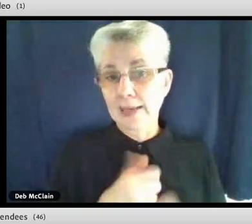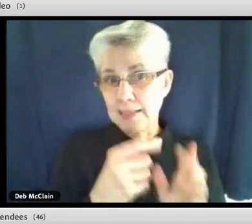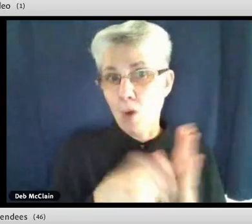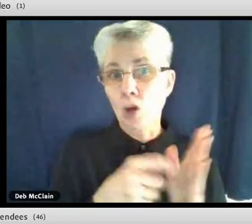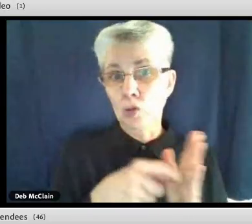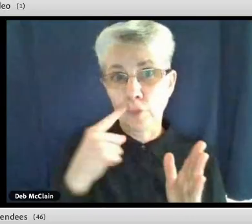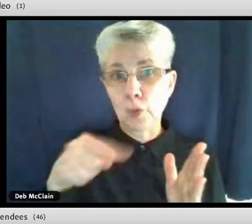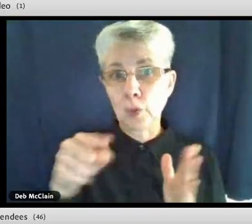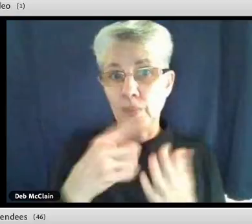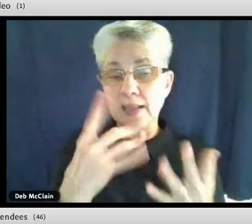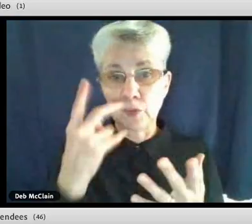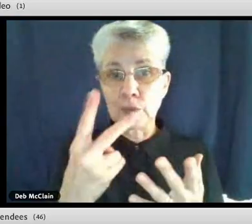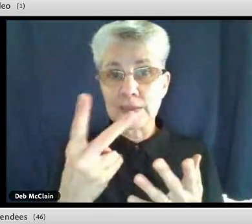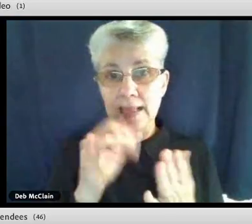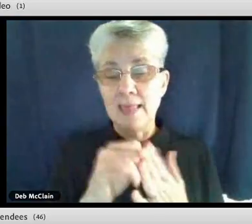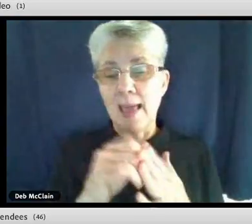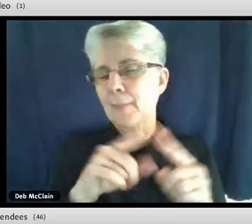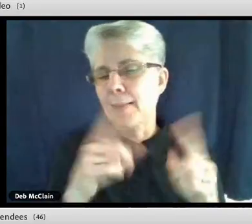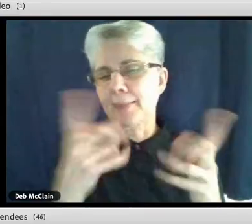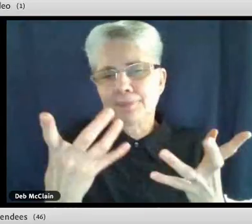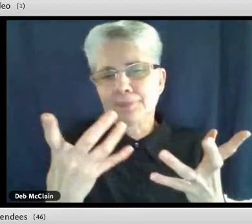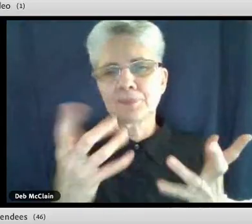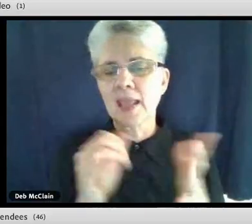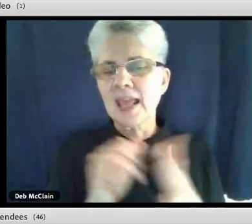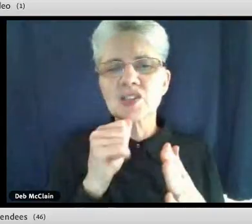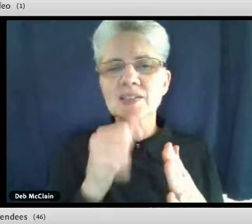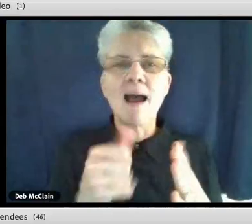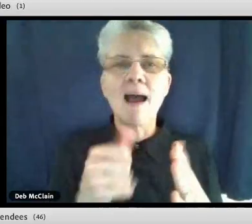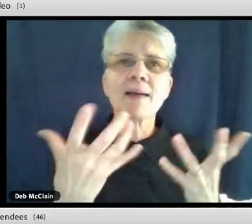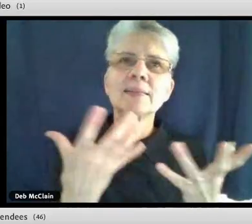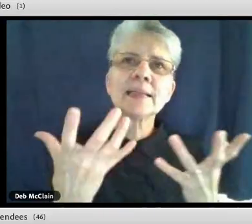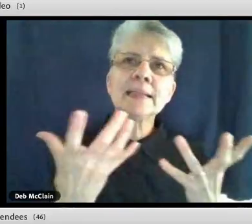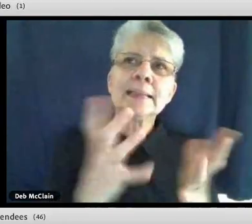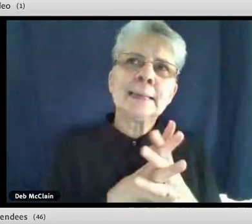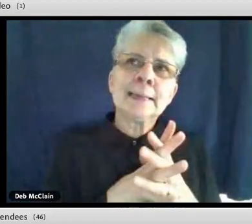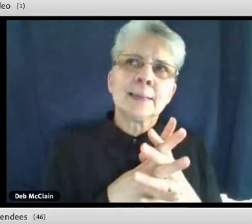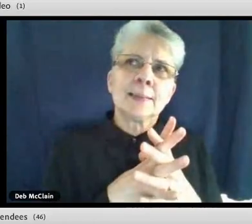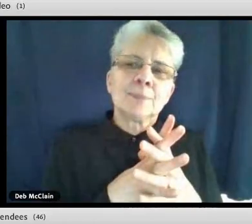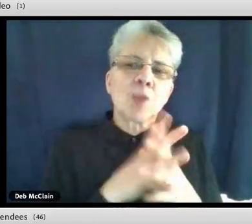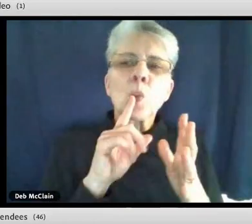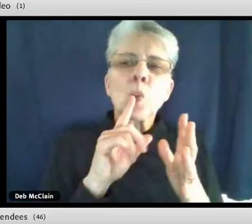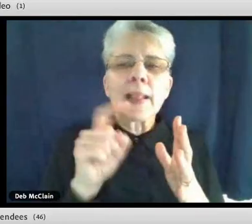if you need to see that, but it's just not. You know, you really need to have, unfortunately,